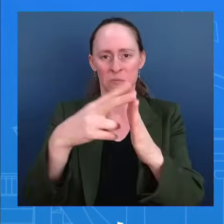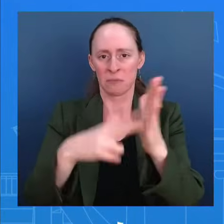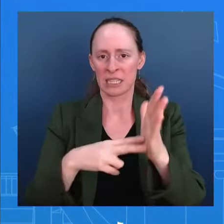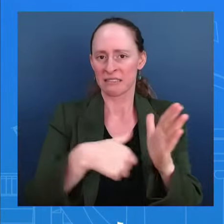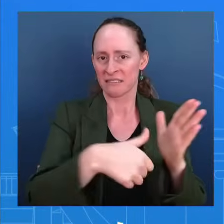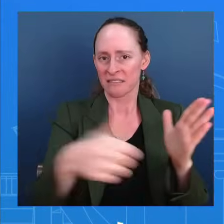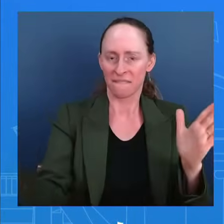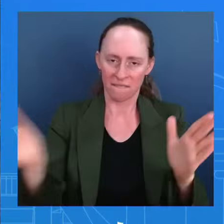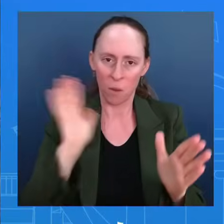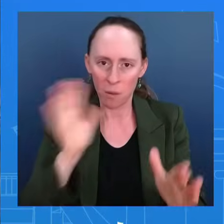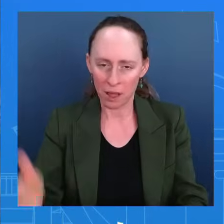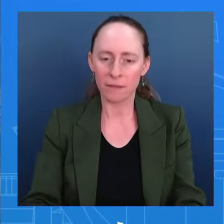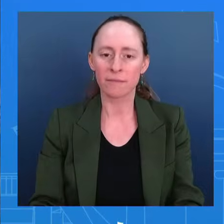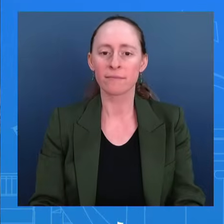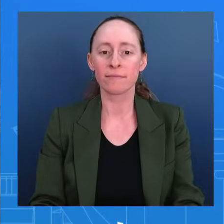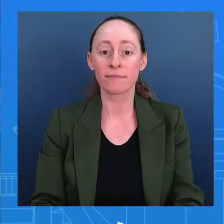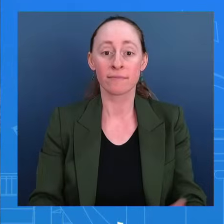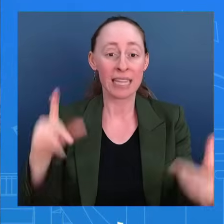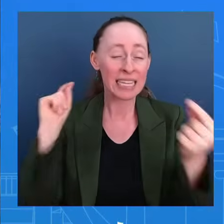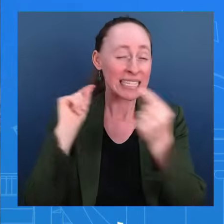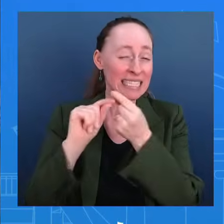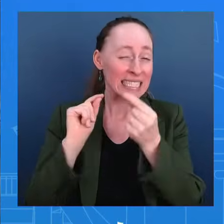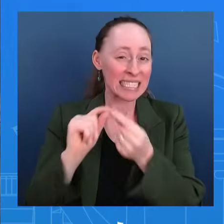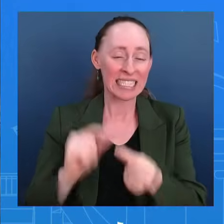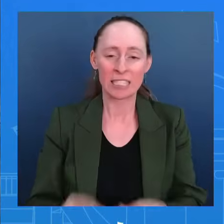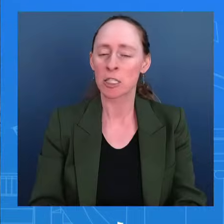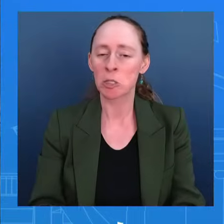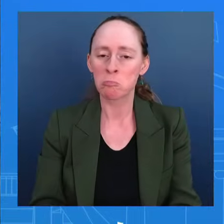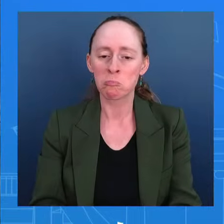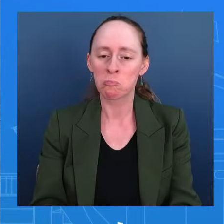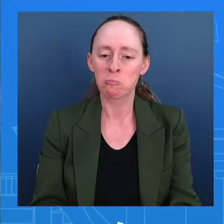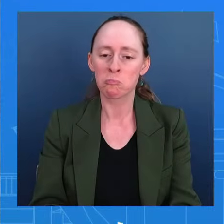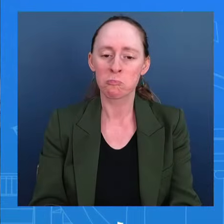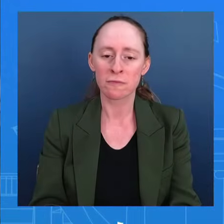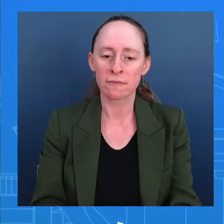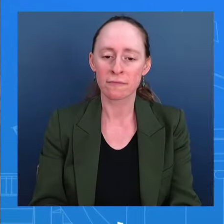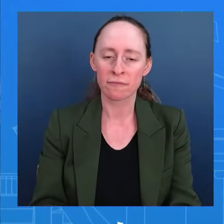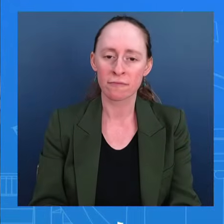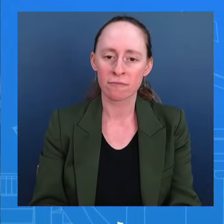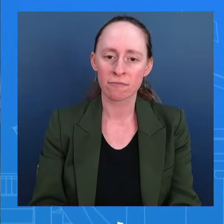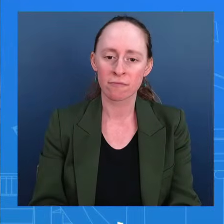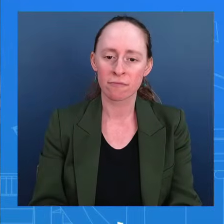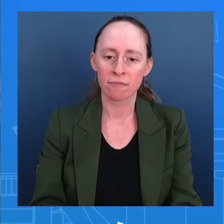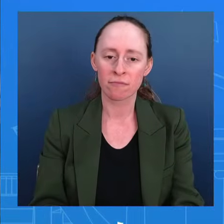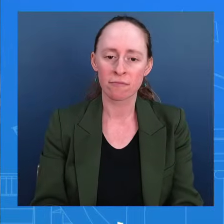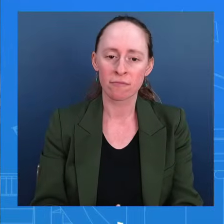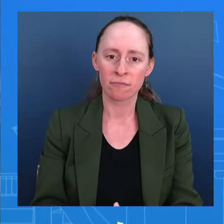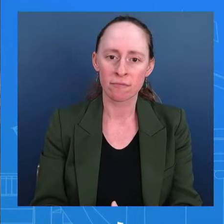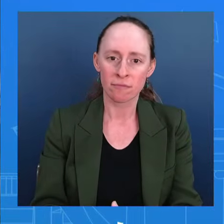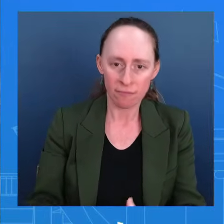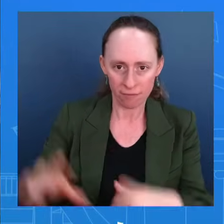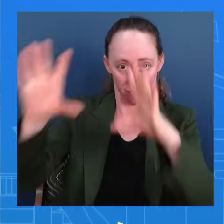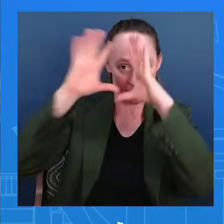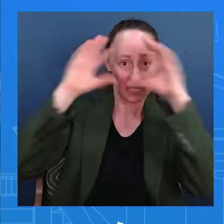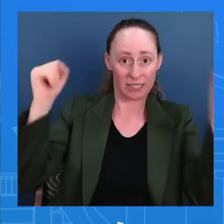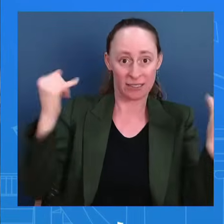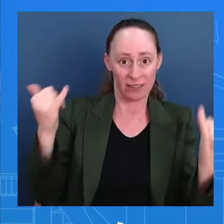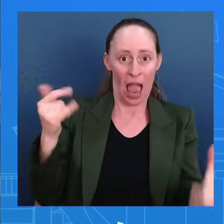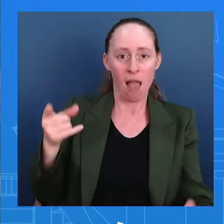The Press: Would it -- would it be safe to say that the president now has a clear understanding of and a clear picture of what Israel's plans